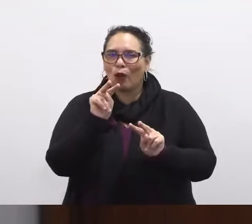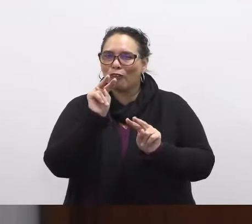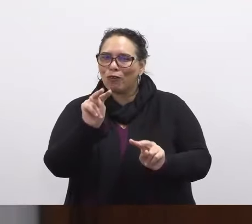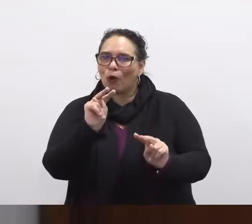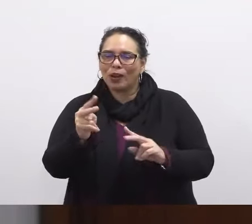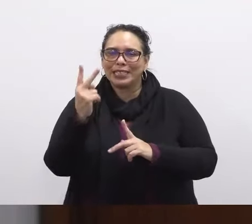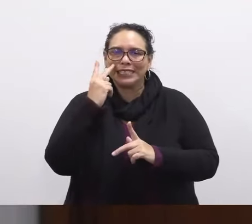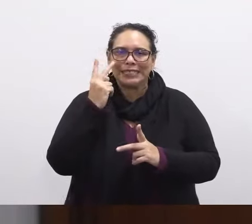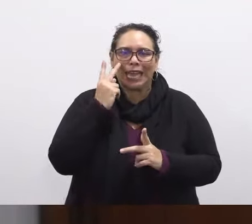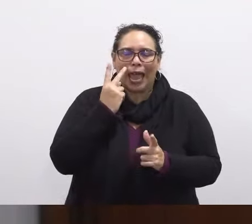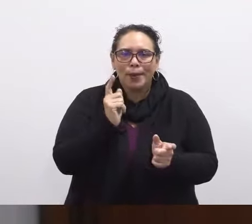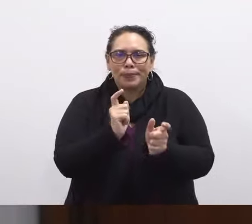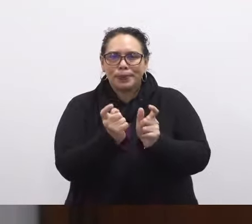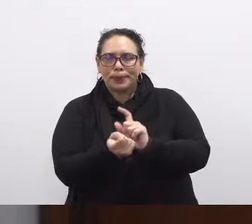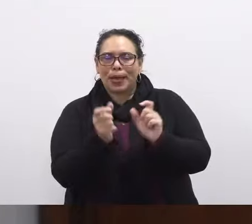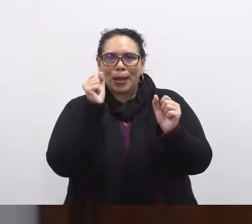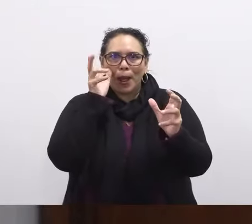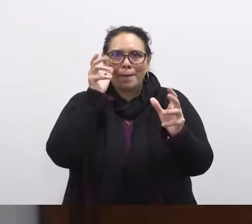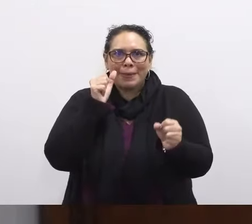into a really amazing campus for a great community.